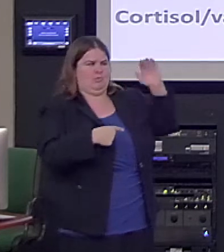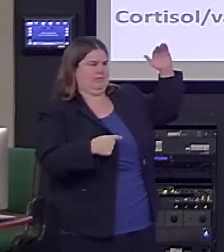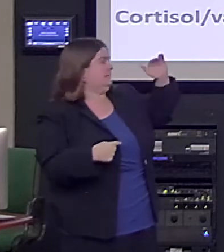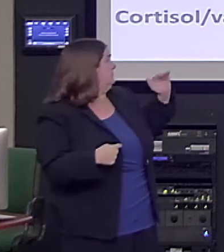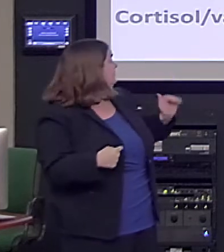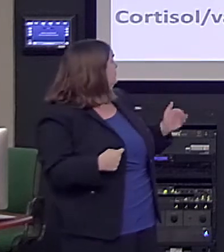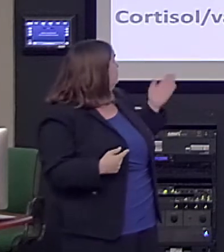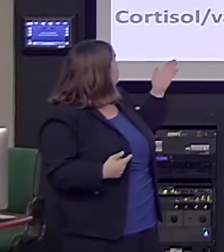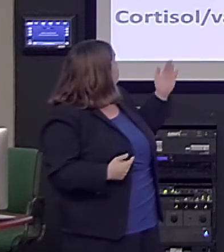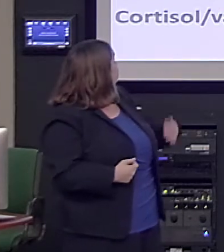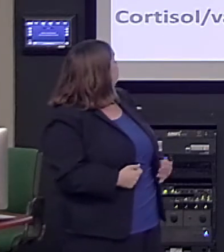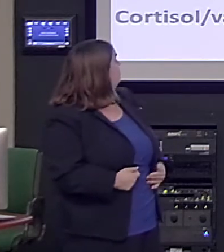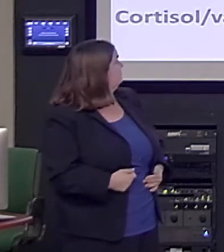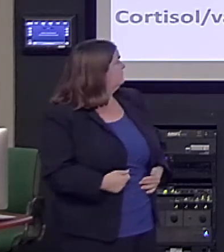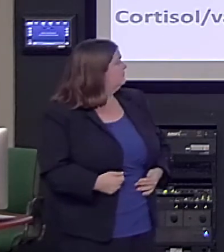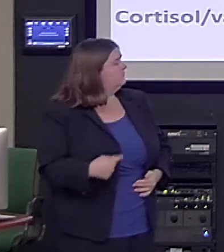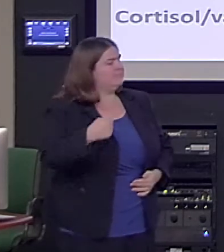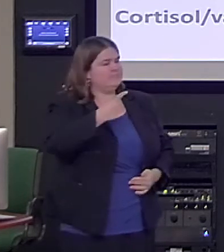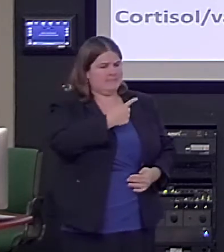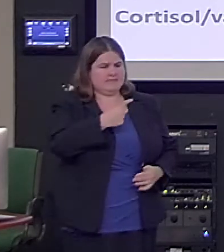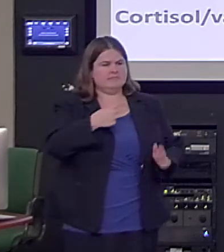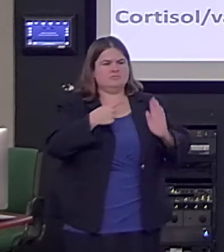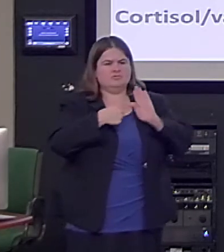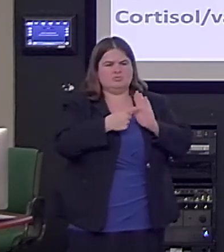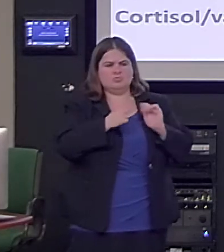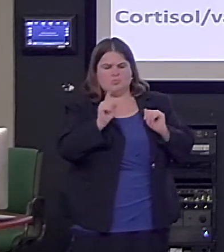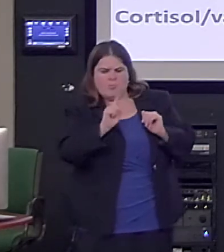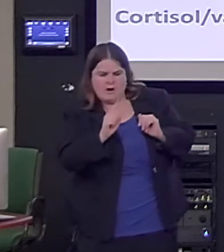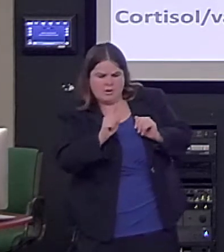I'm going to show you where we found sensitive periods